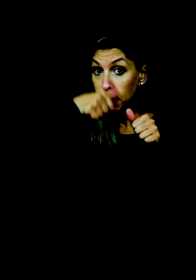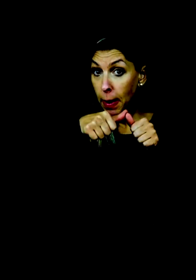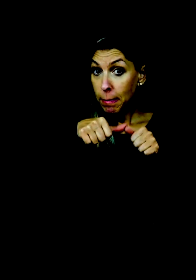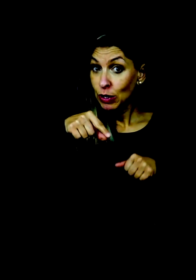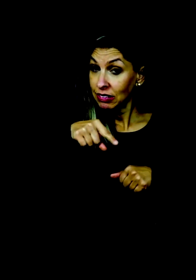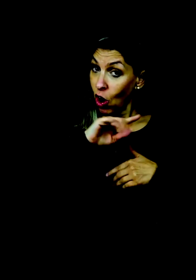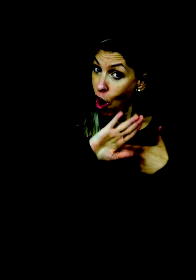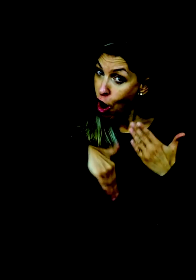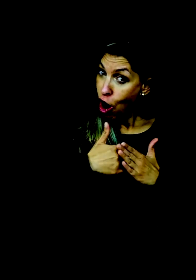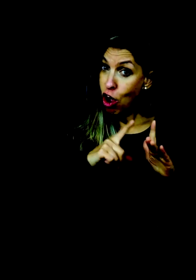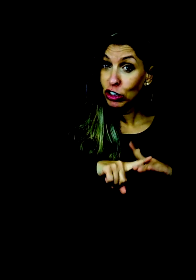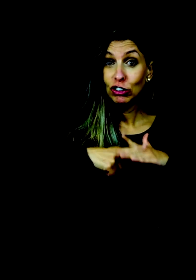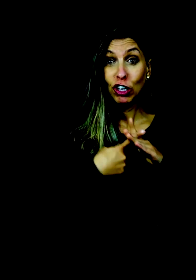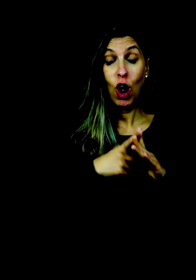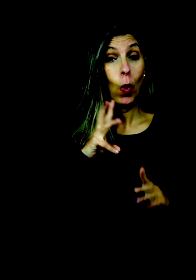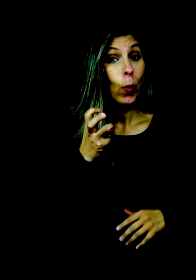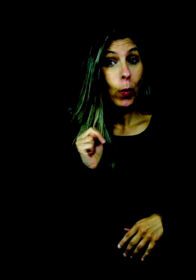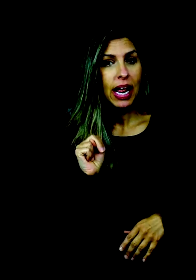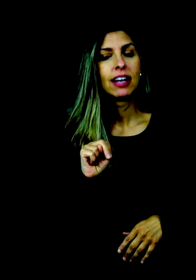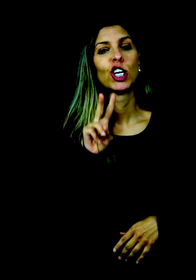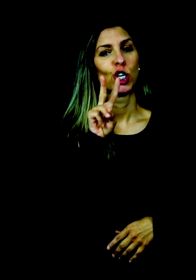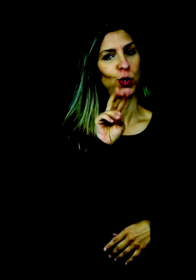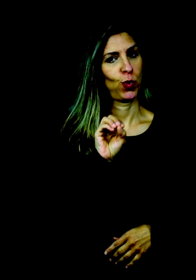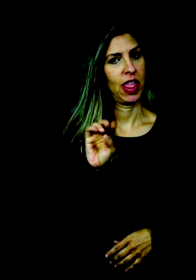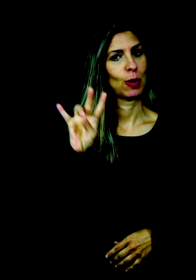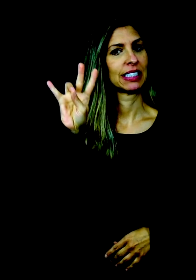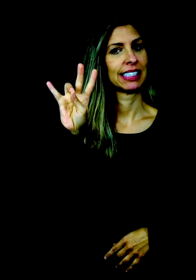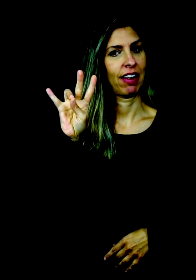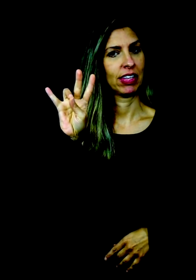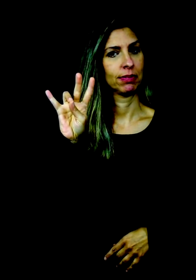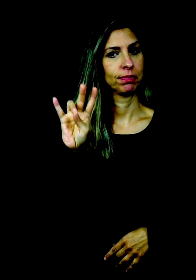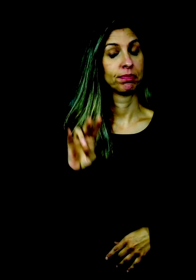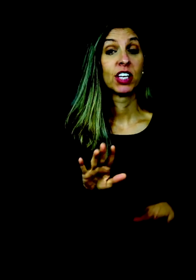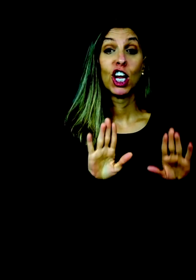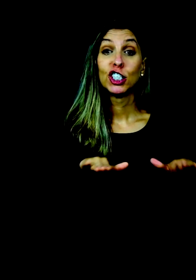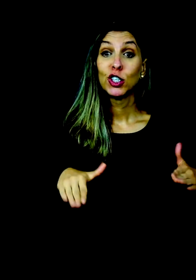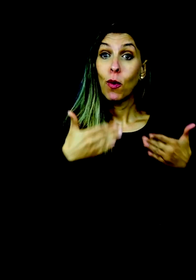The children who were born in 2007 are